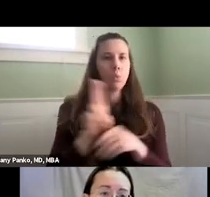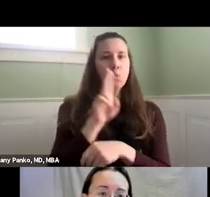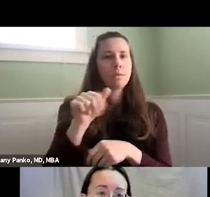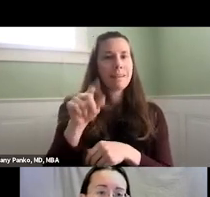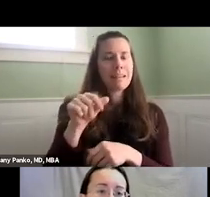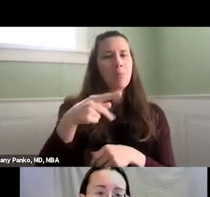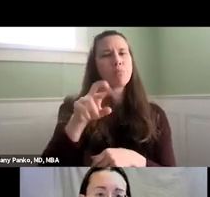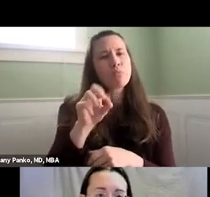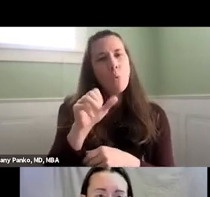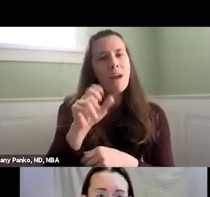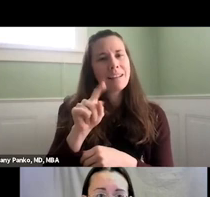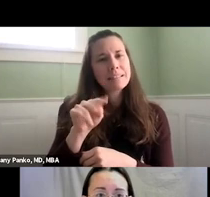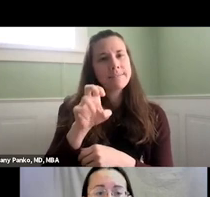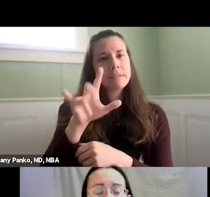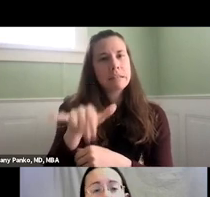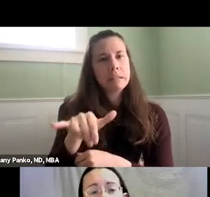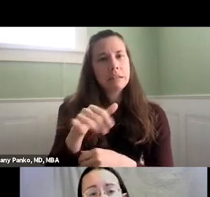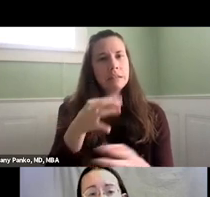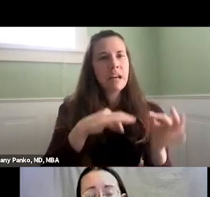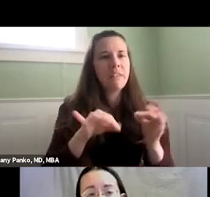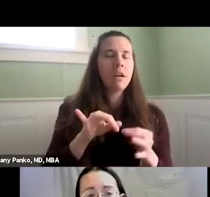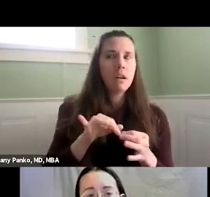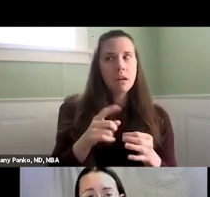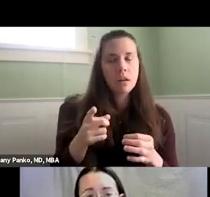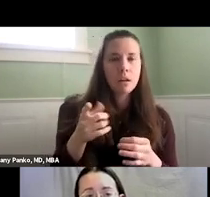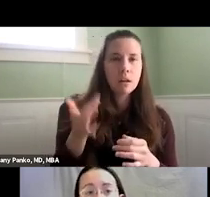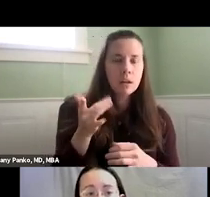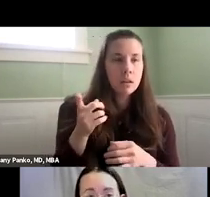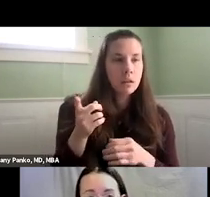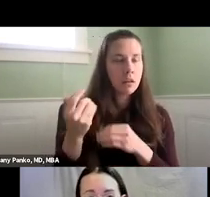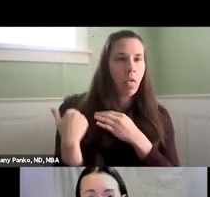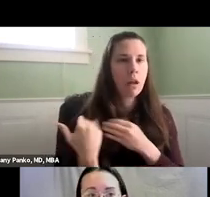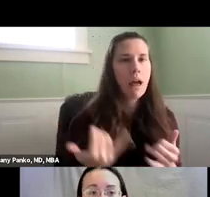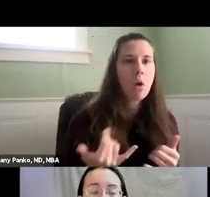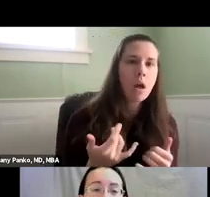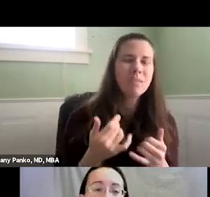the ADA just to be reactionary. We should be able to use the ADA proactively, instead